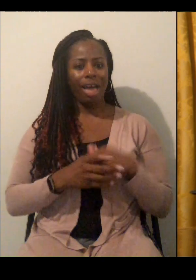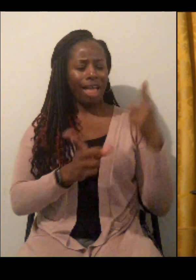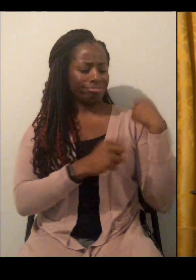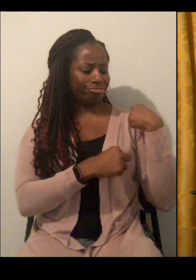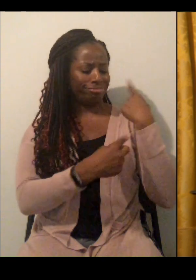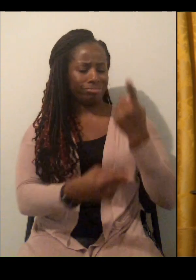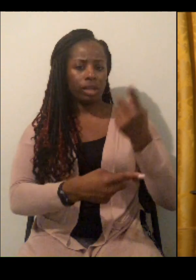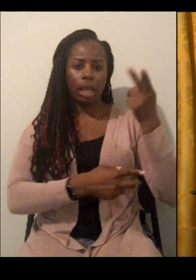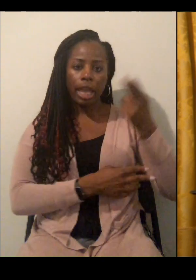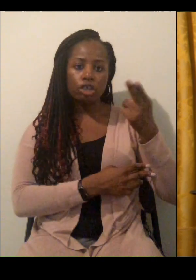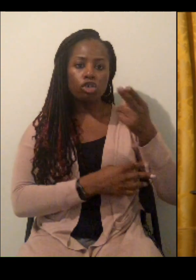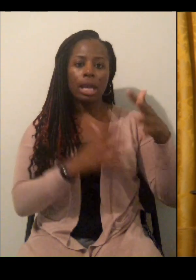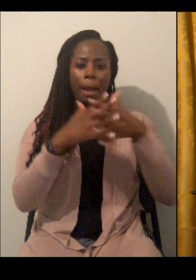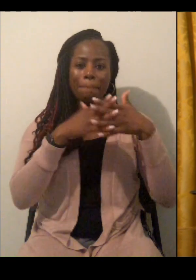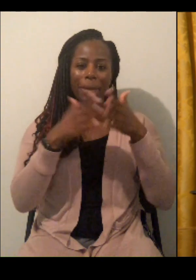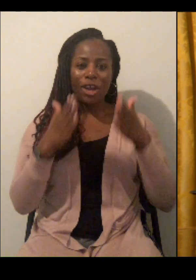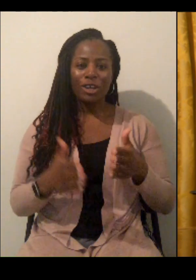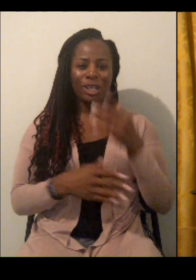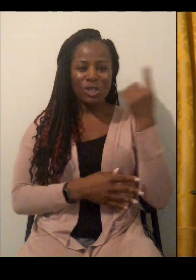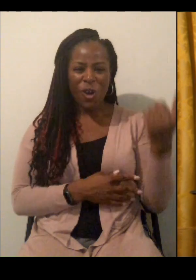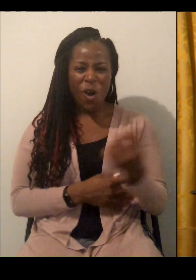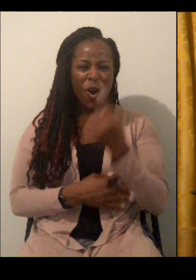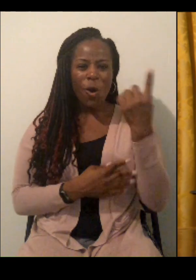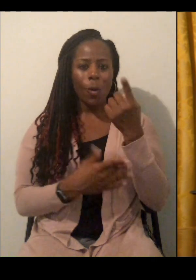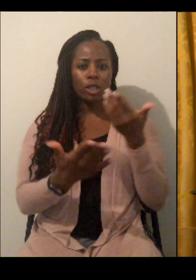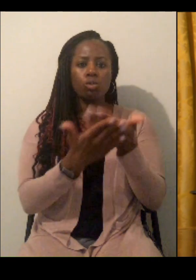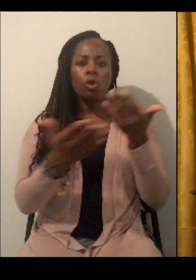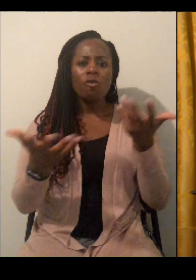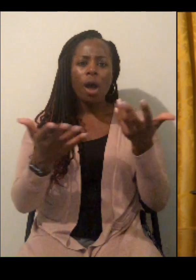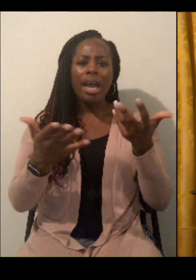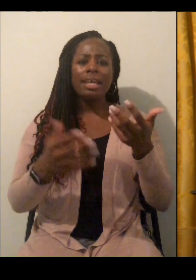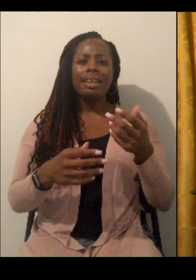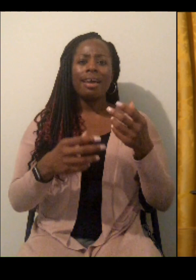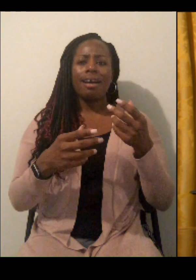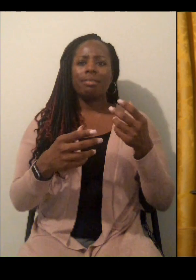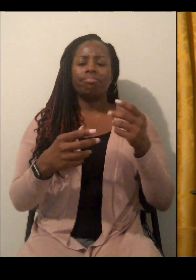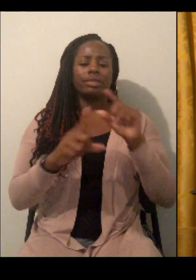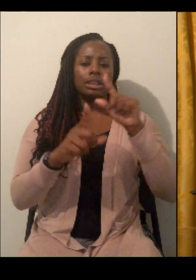always rise to the challenge and overcome adversity our future remains